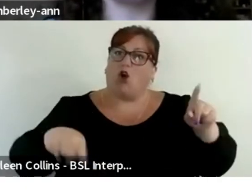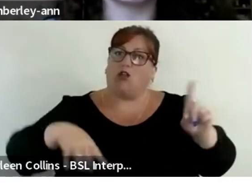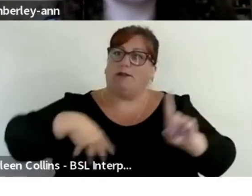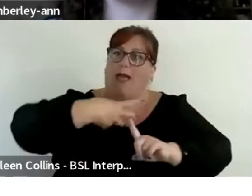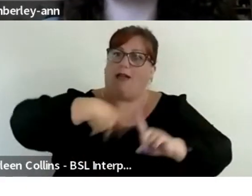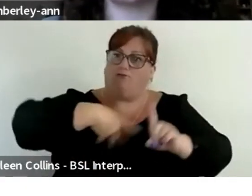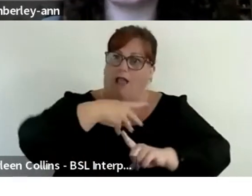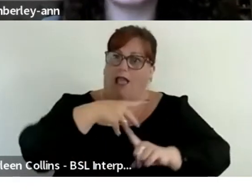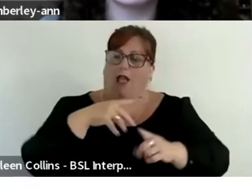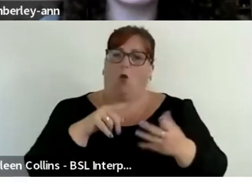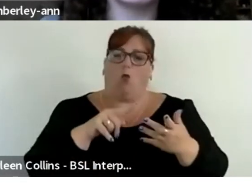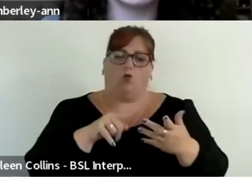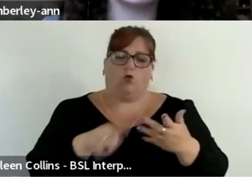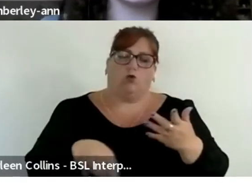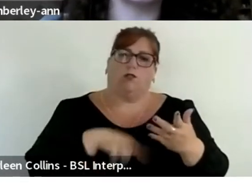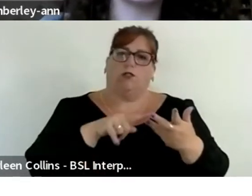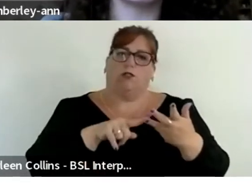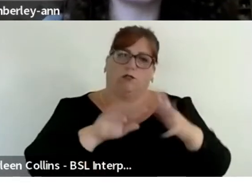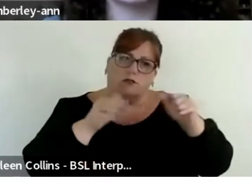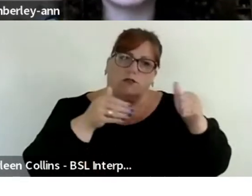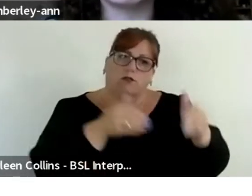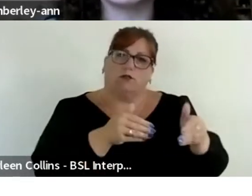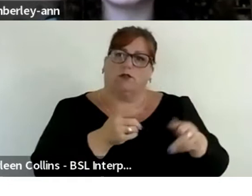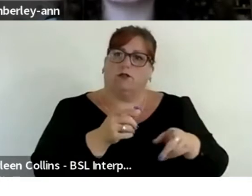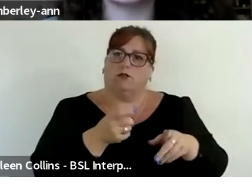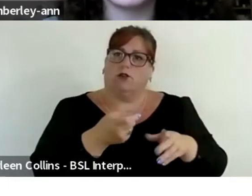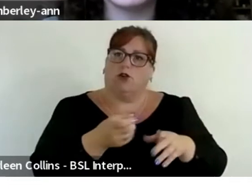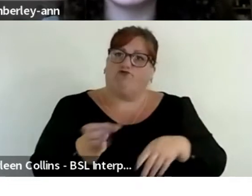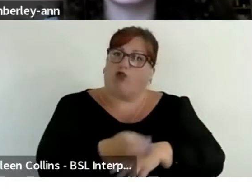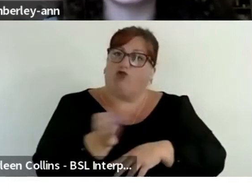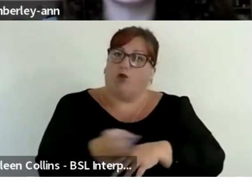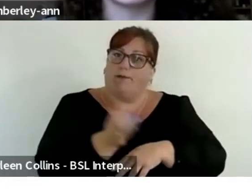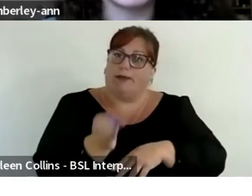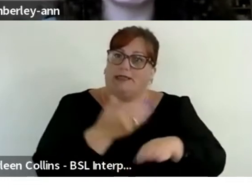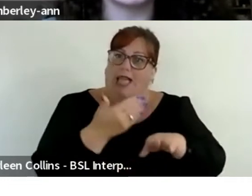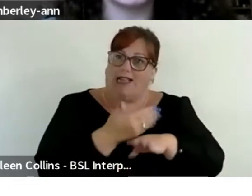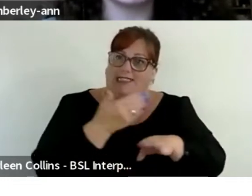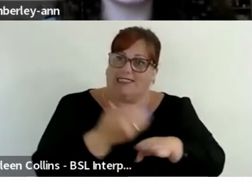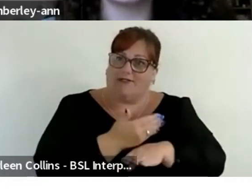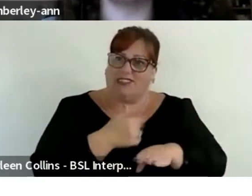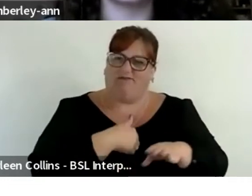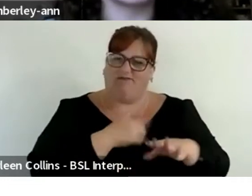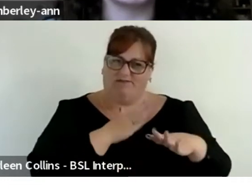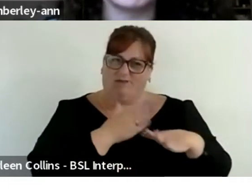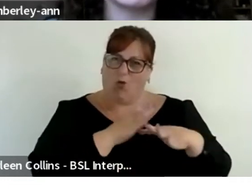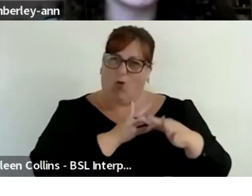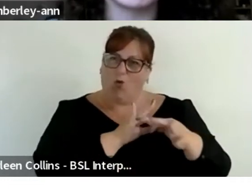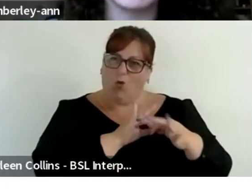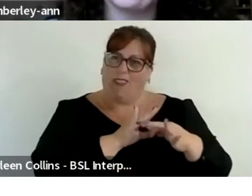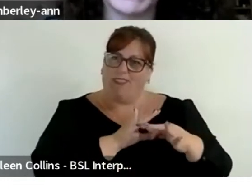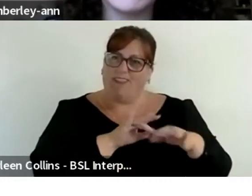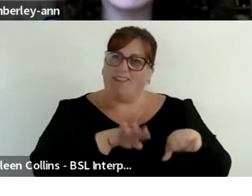Our focus on recruitment activity. Hence our partnership and work with organisations like Evenbreak, who are doing brilliant work in this space.